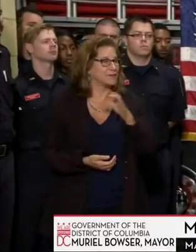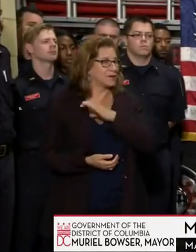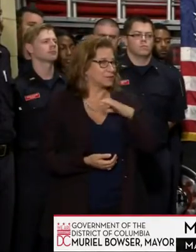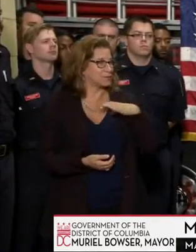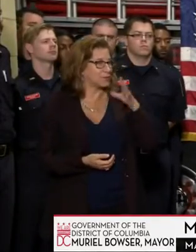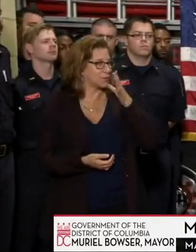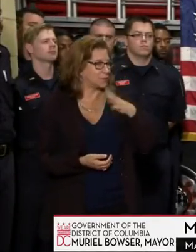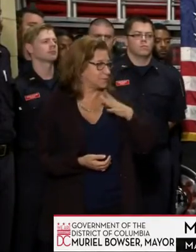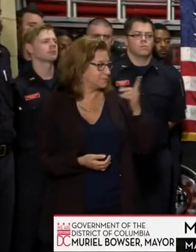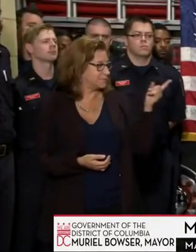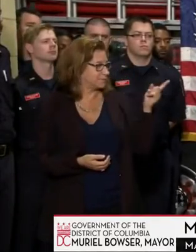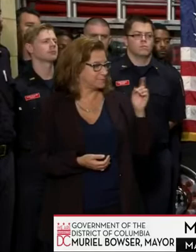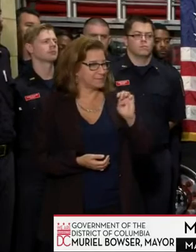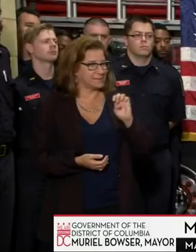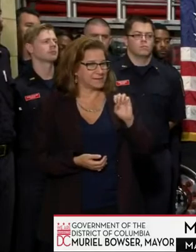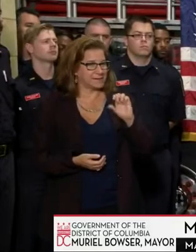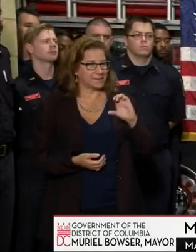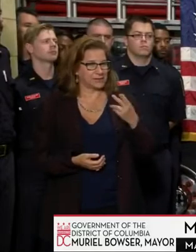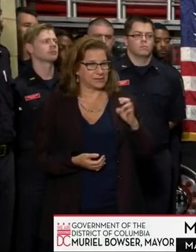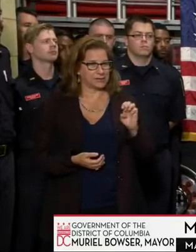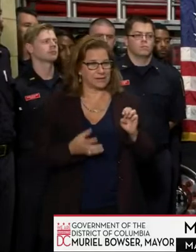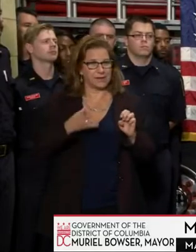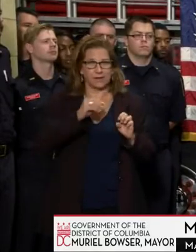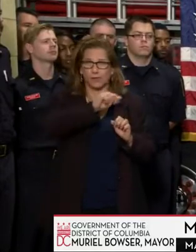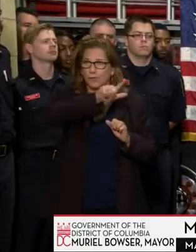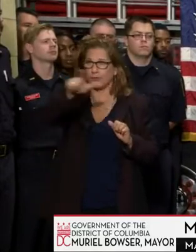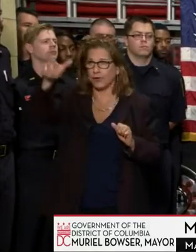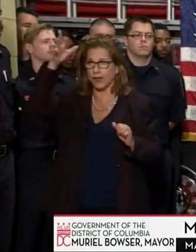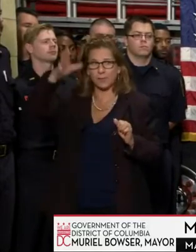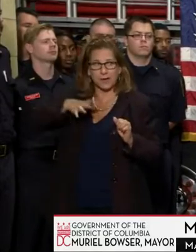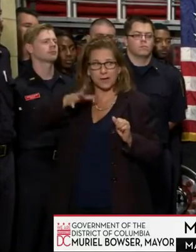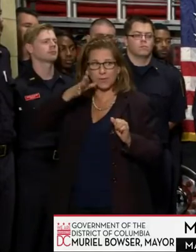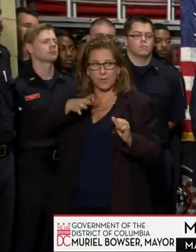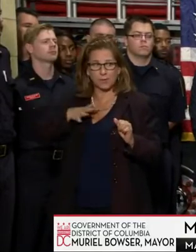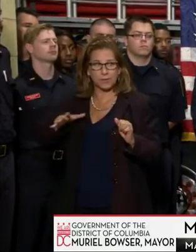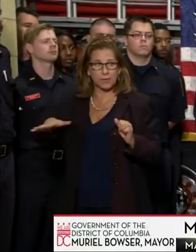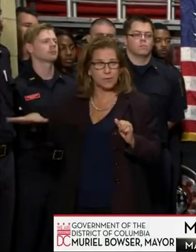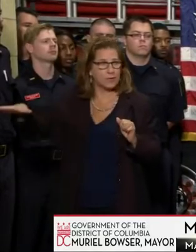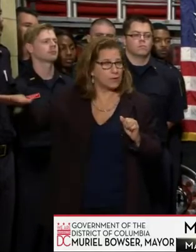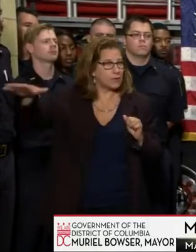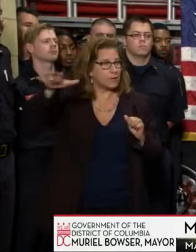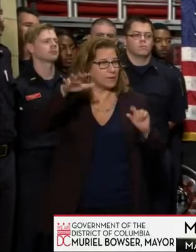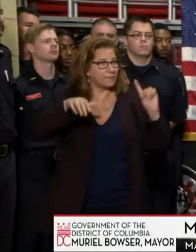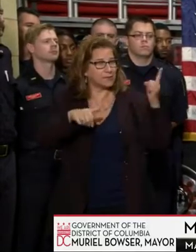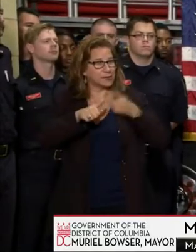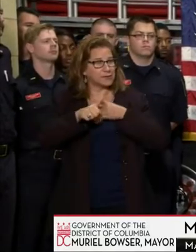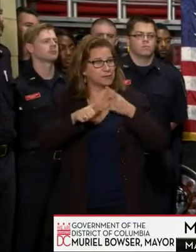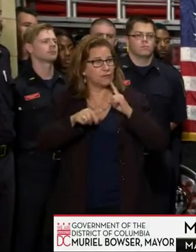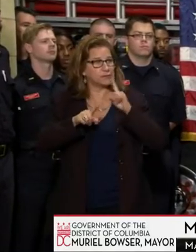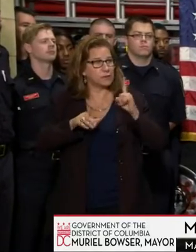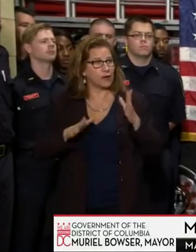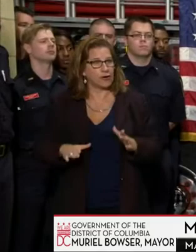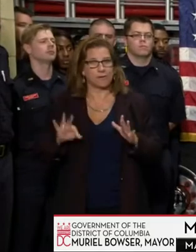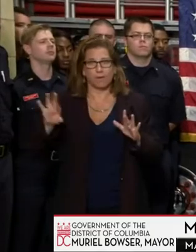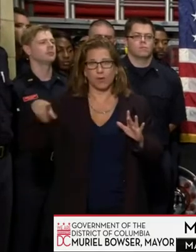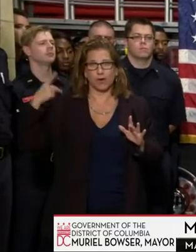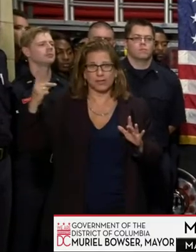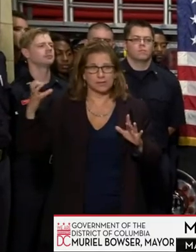OF D.C. FIRE AND EMS AND ALL OF THE FIRST RESPONDERS IN WASHINGTON, D.C. WE ARE REMINDED EACH YEAR AT